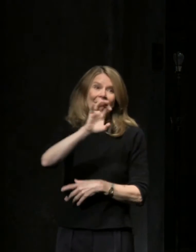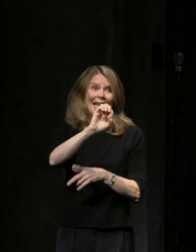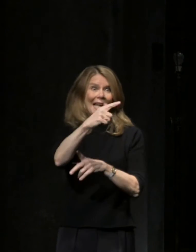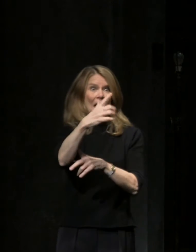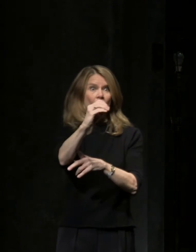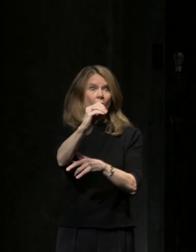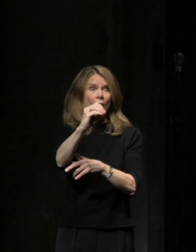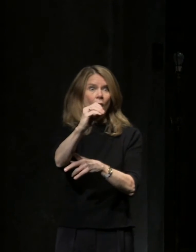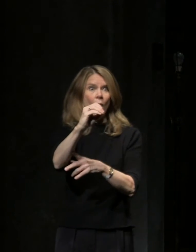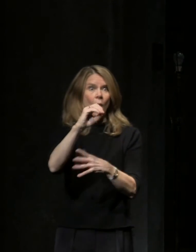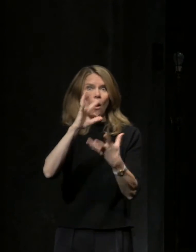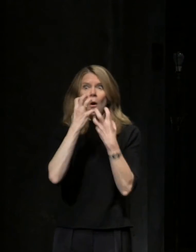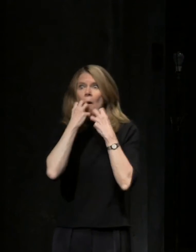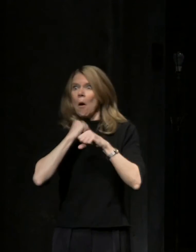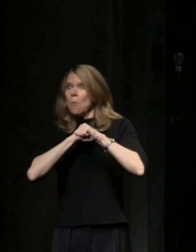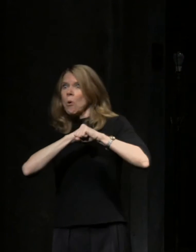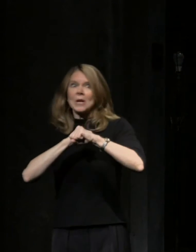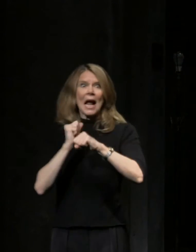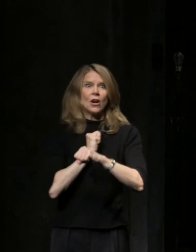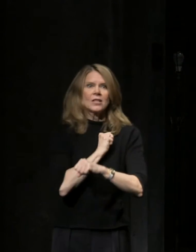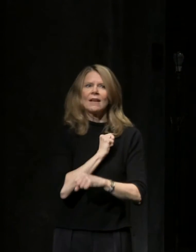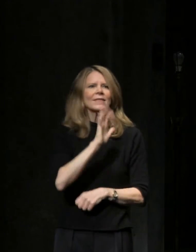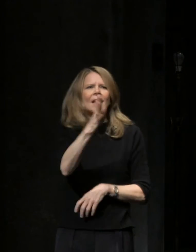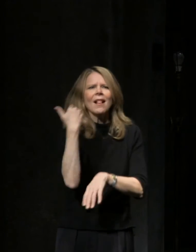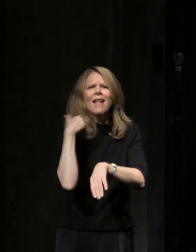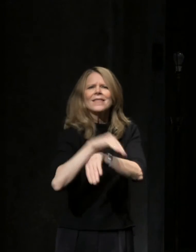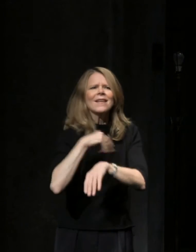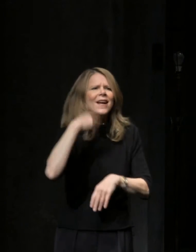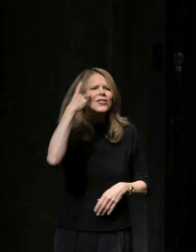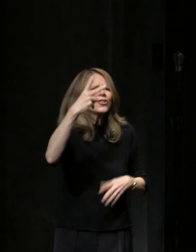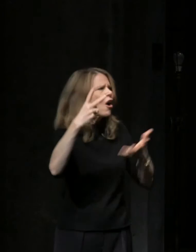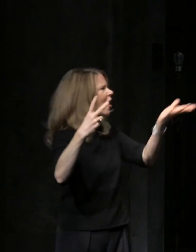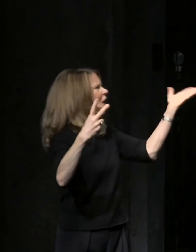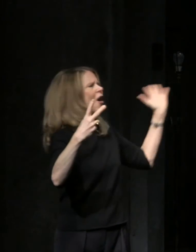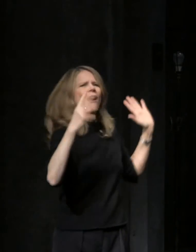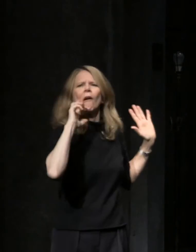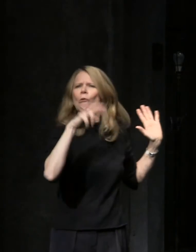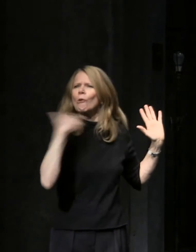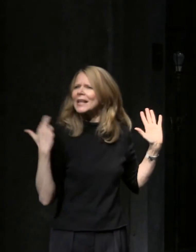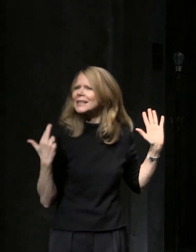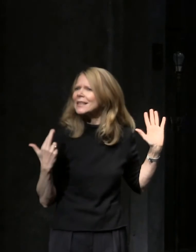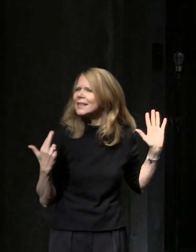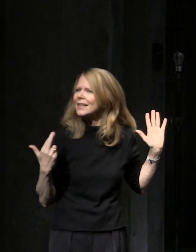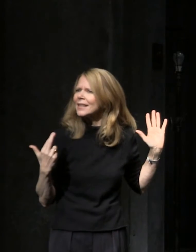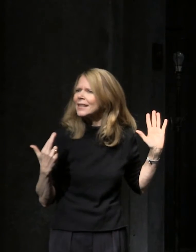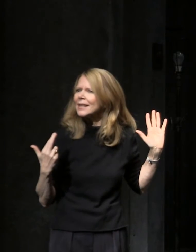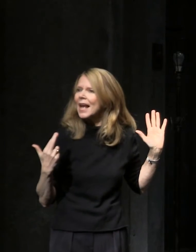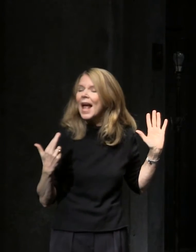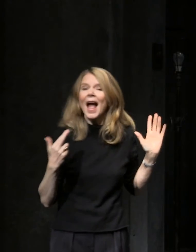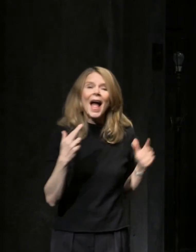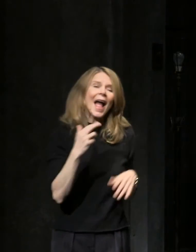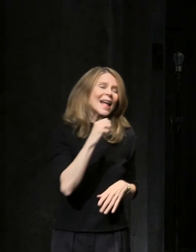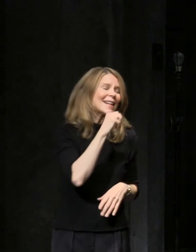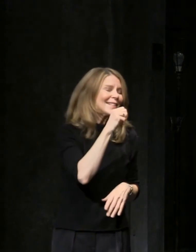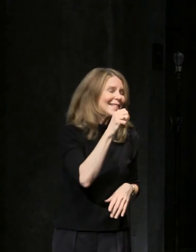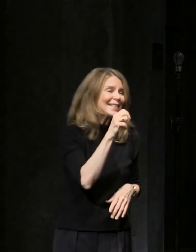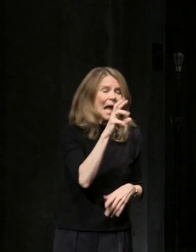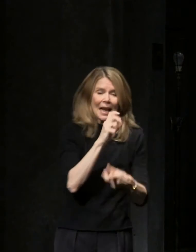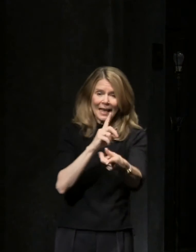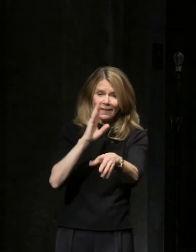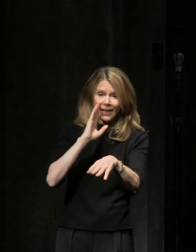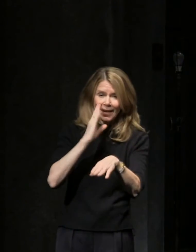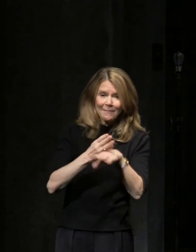There was huge risk on stage last night. It wasn't even, Caroline and Kathleen, about pleasure,